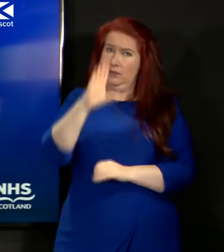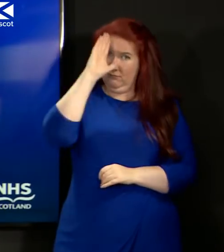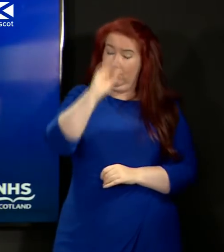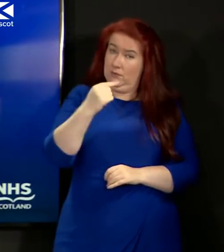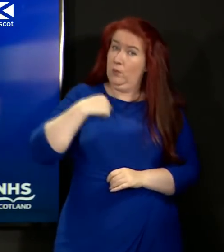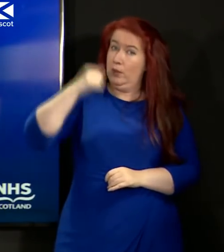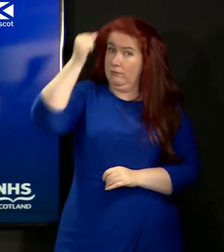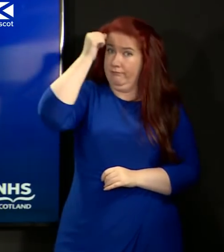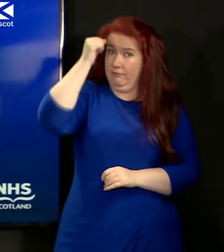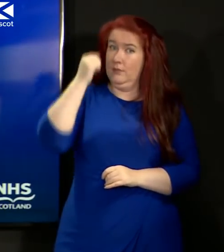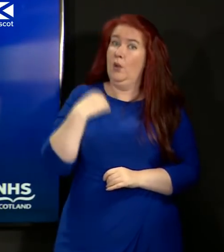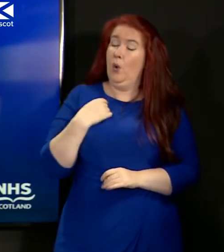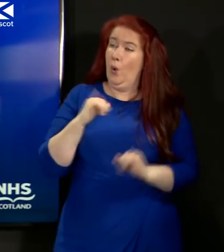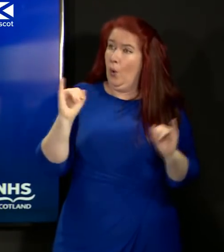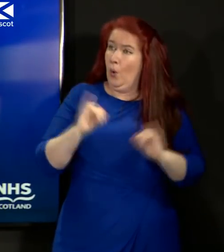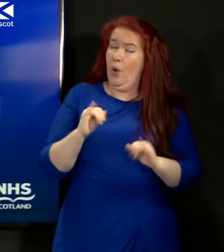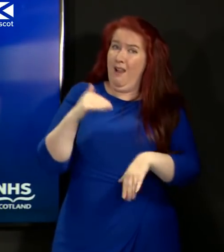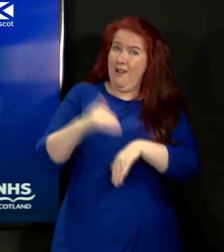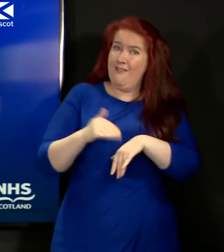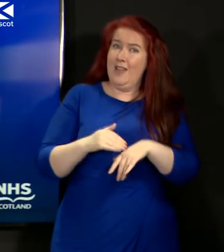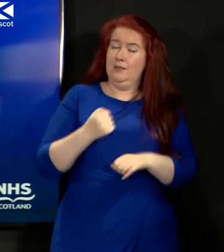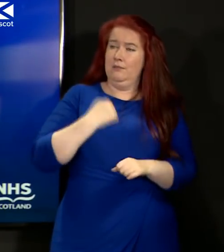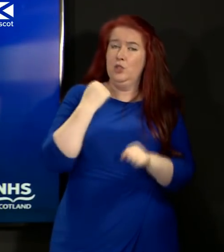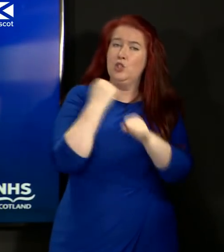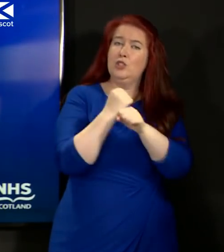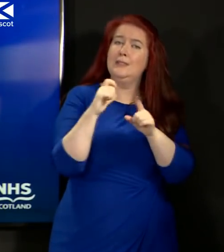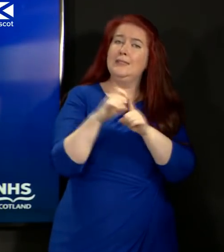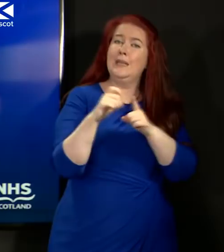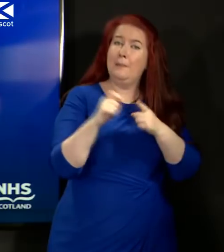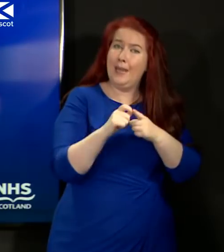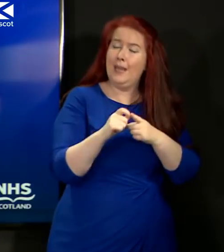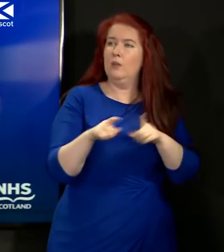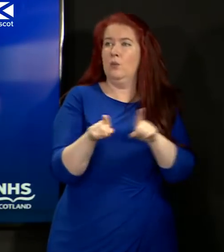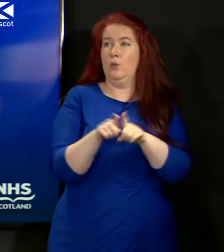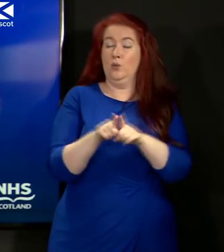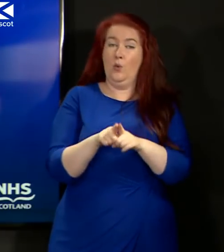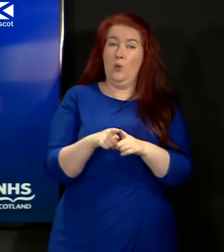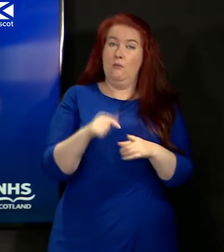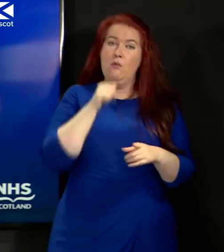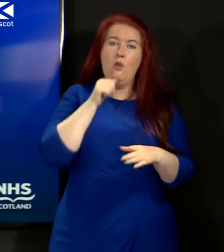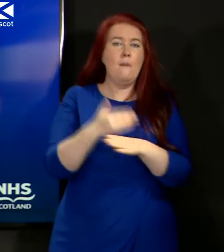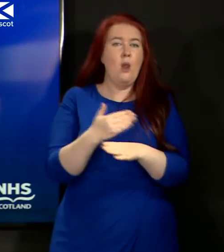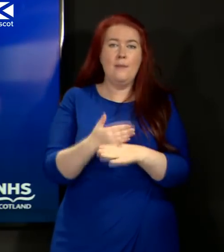impacts on GDP and unemployment, and recognise the effects on our communities,